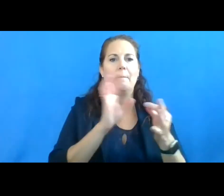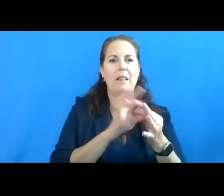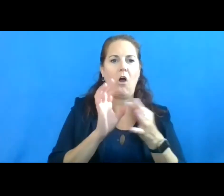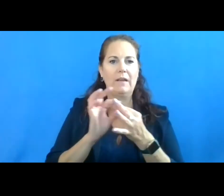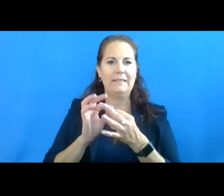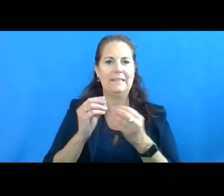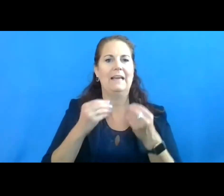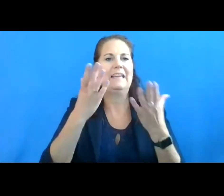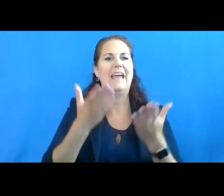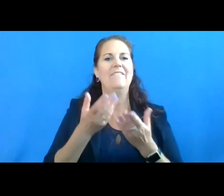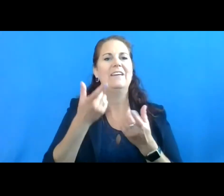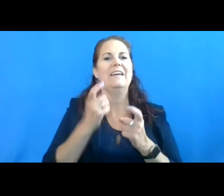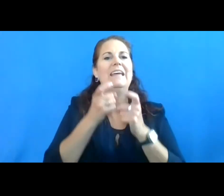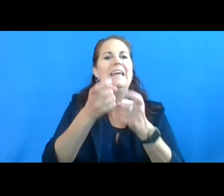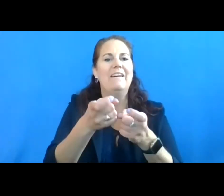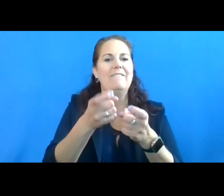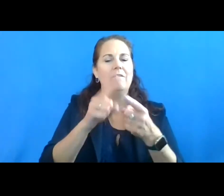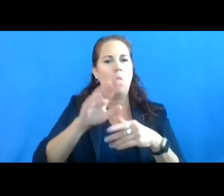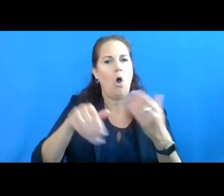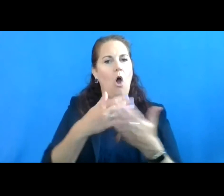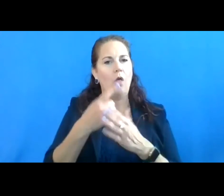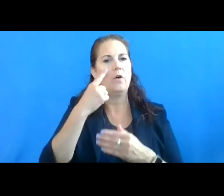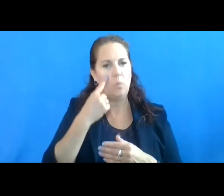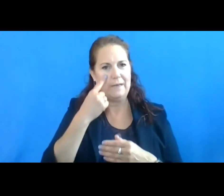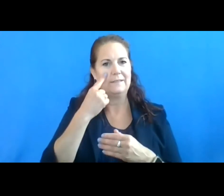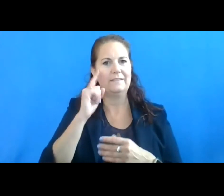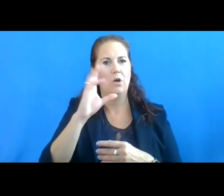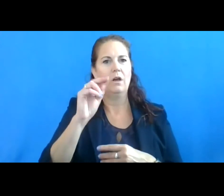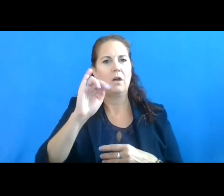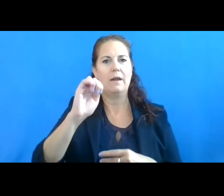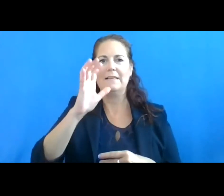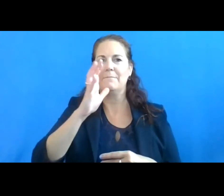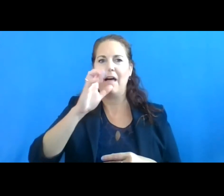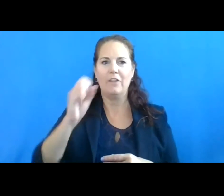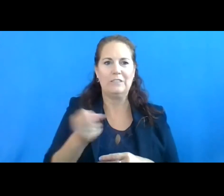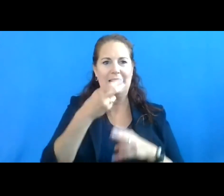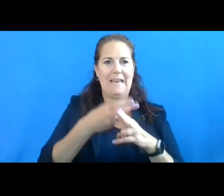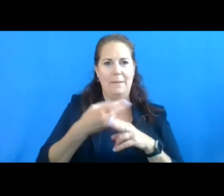witnesses there to see Connie’s mother’s name passed on to someone else.